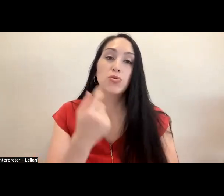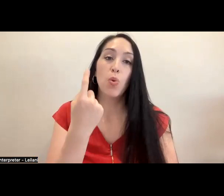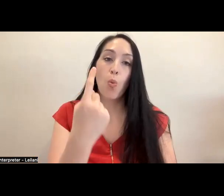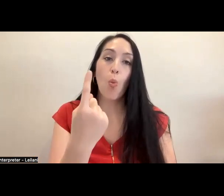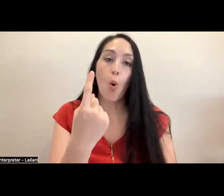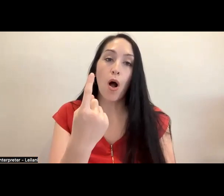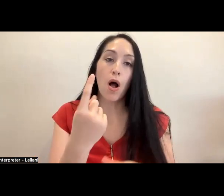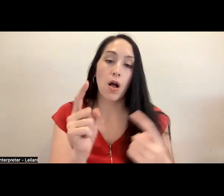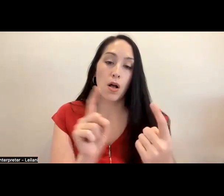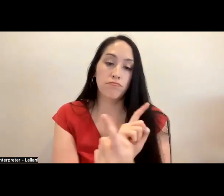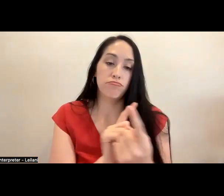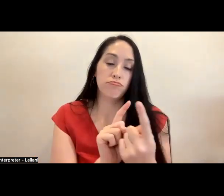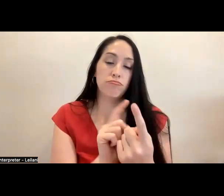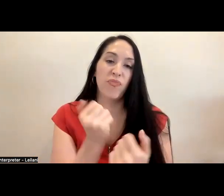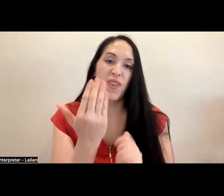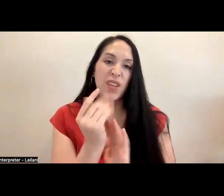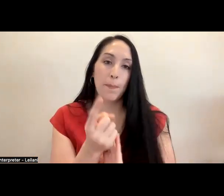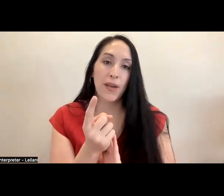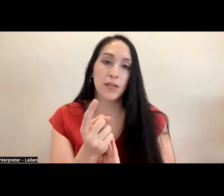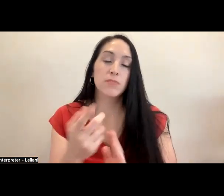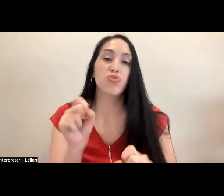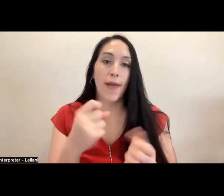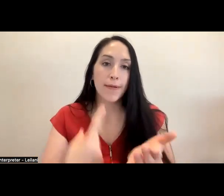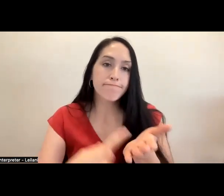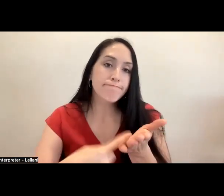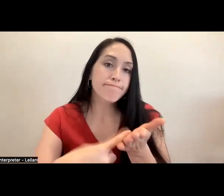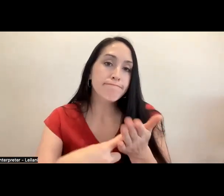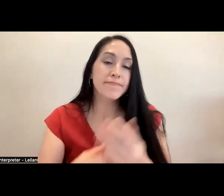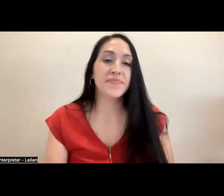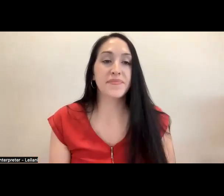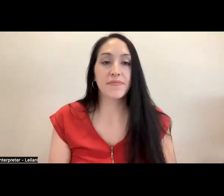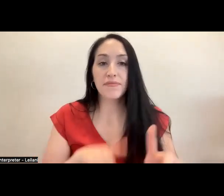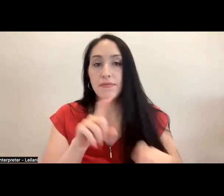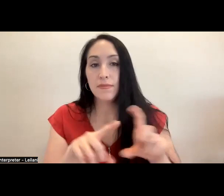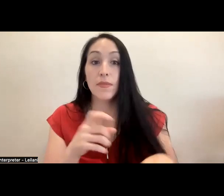whatever you may have in the best bet. 12:02:36 If you can't find it on our website,